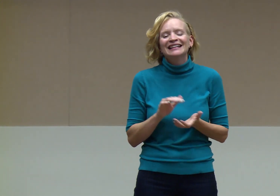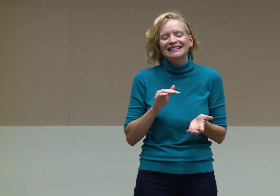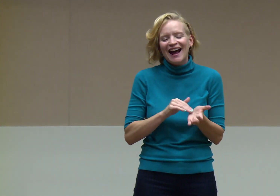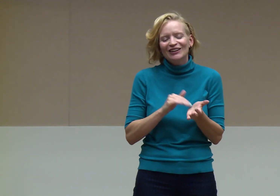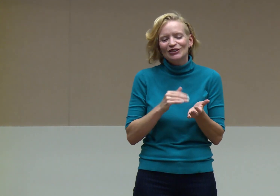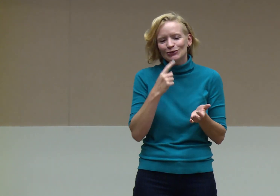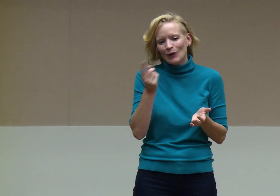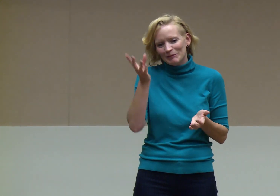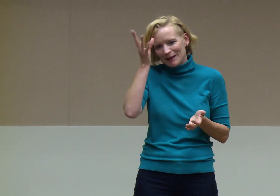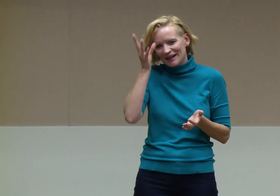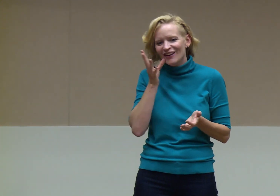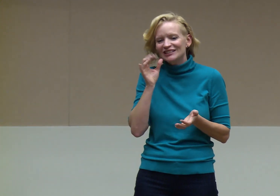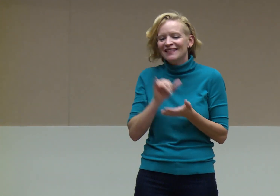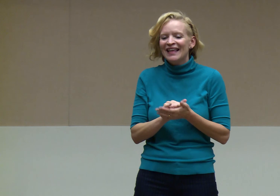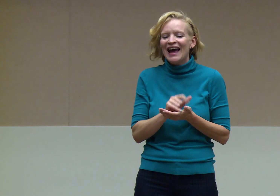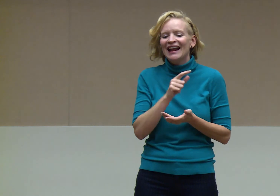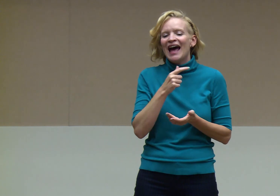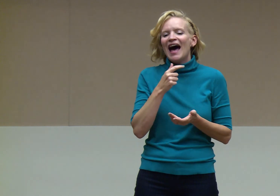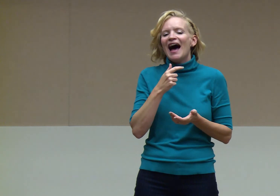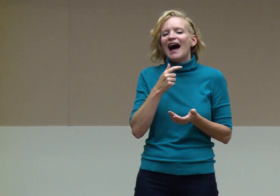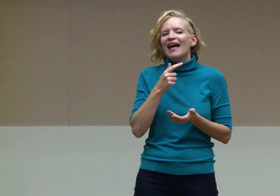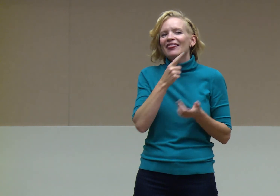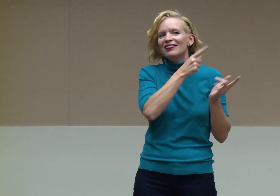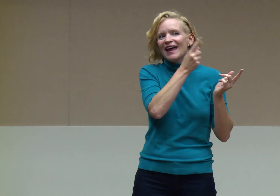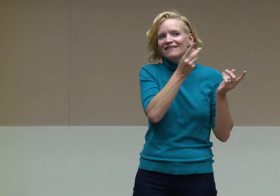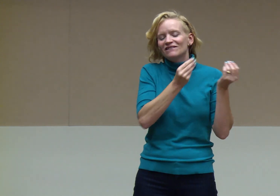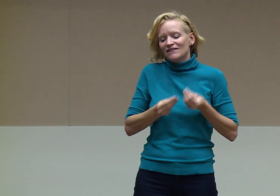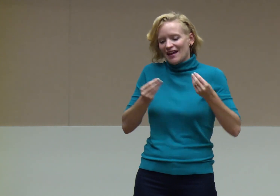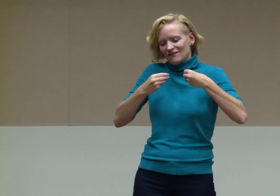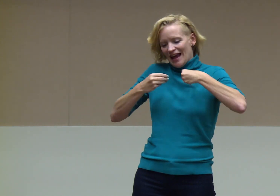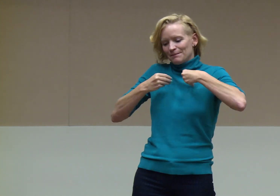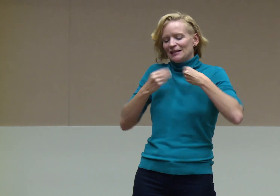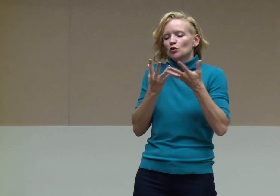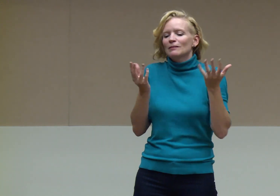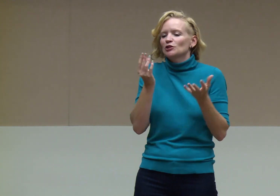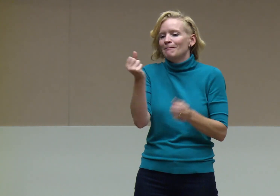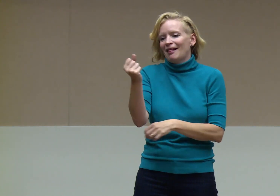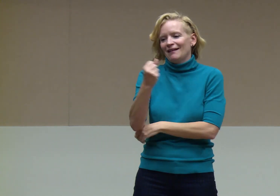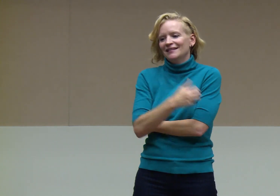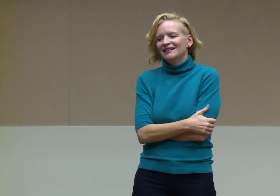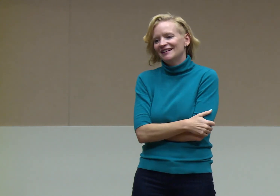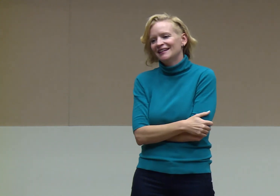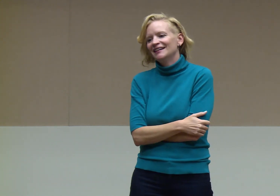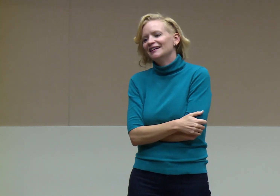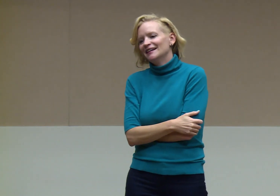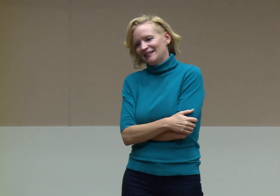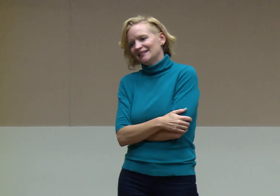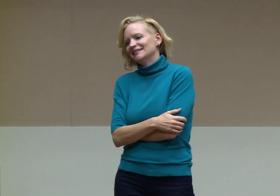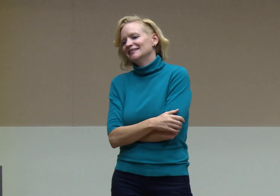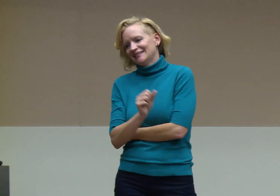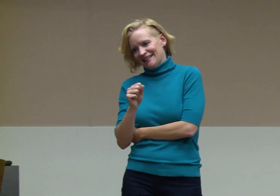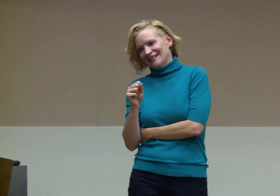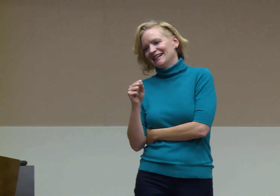So the doctor told my parents that they fed me too much milk and that was what happened.